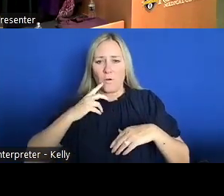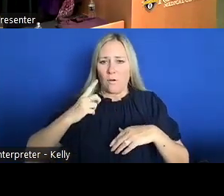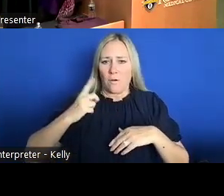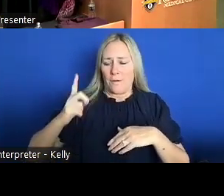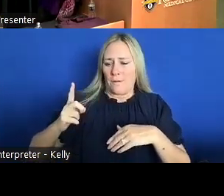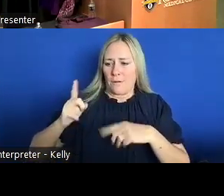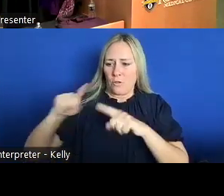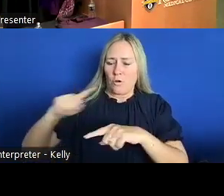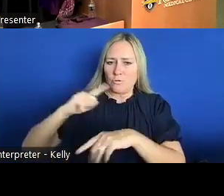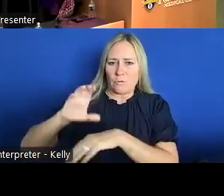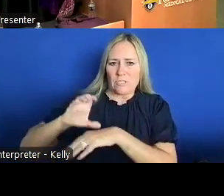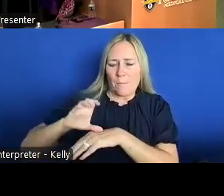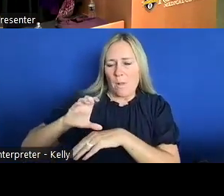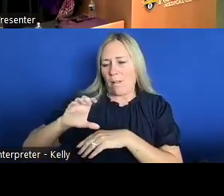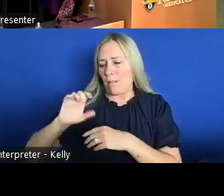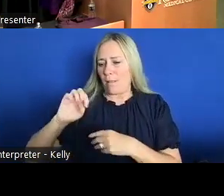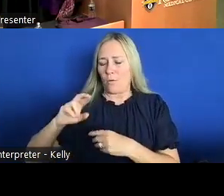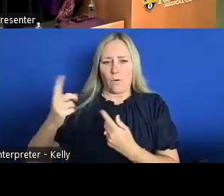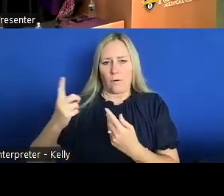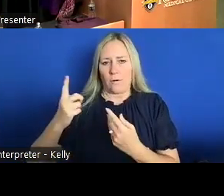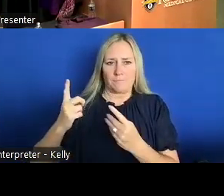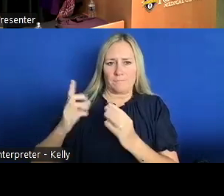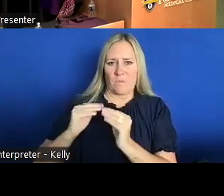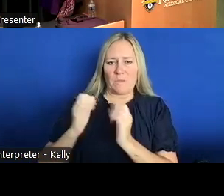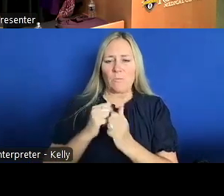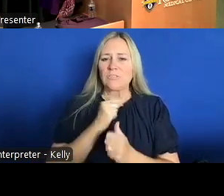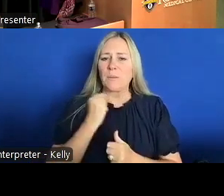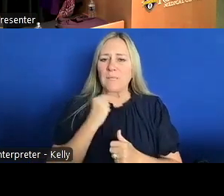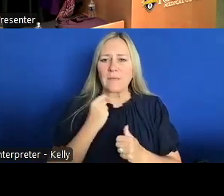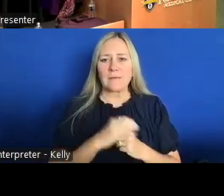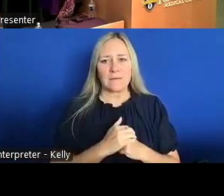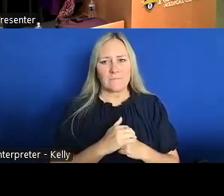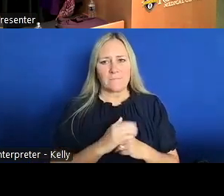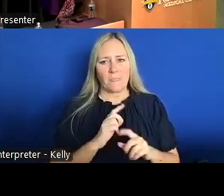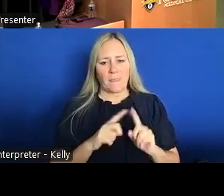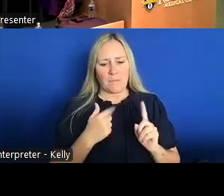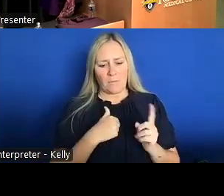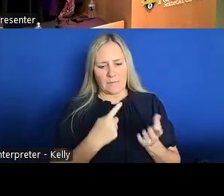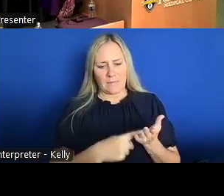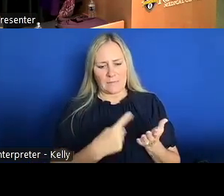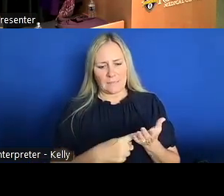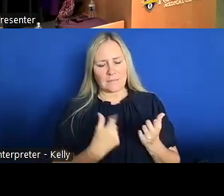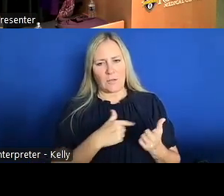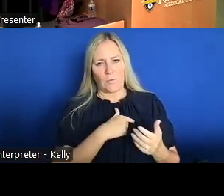but what do we have we talked about it being uh that that we grieve that it's healing in grief to